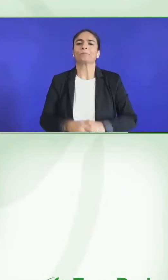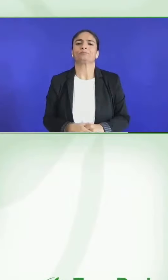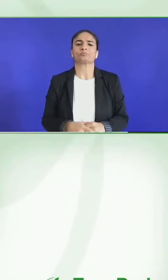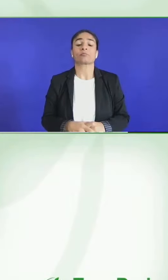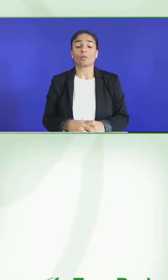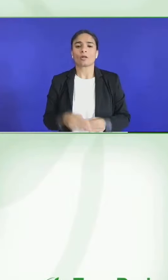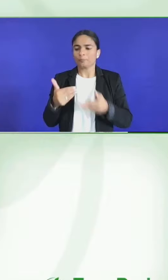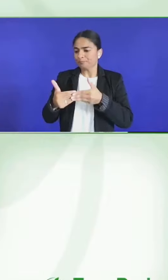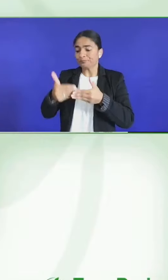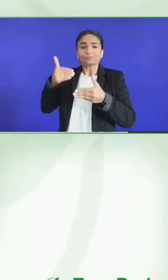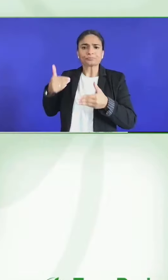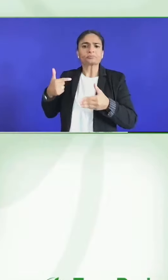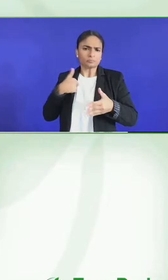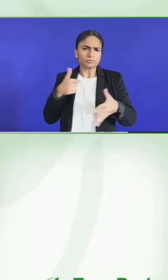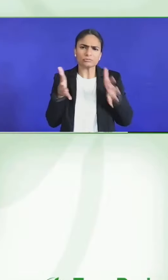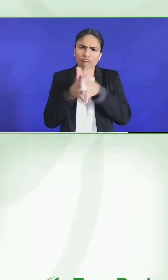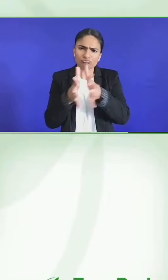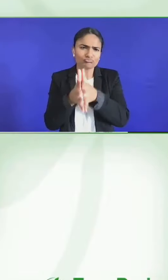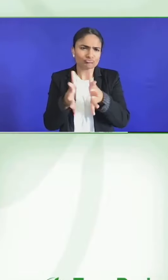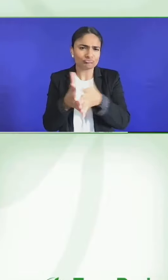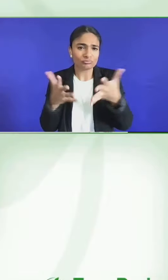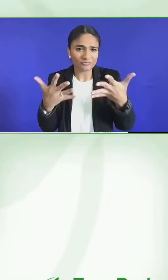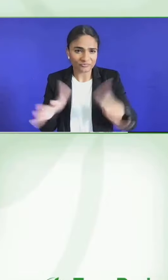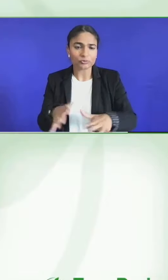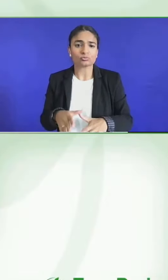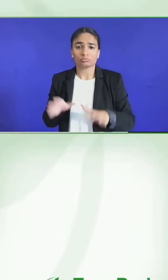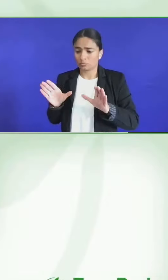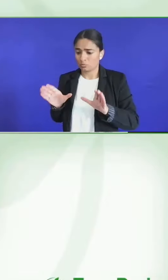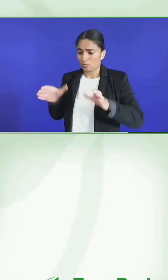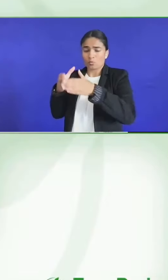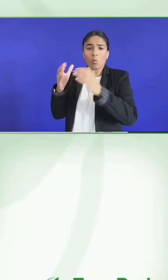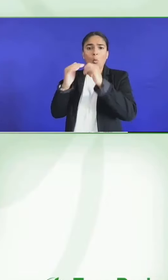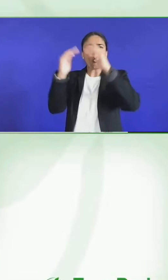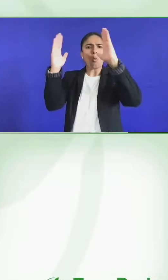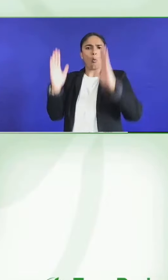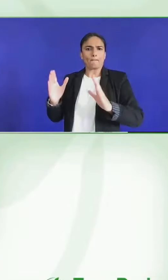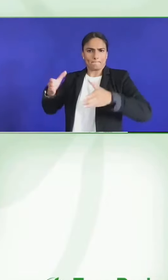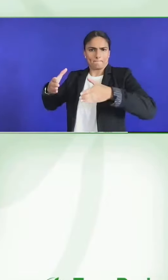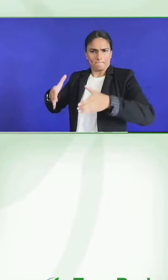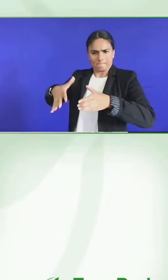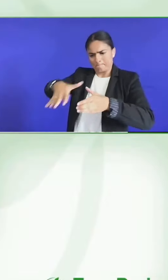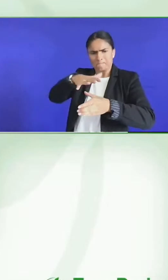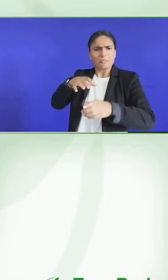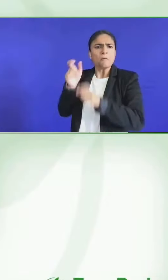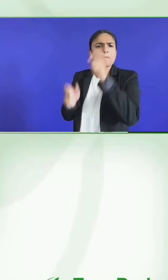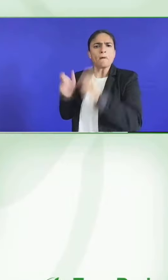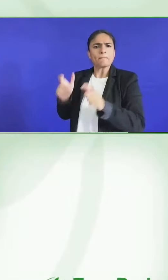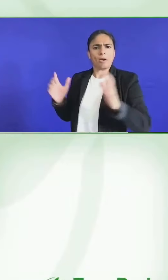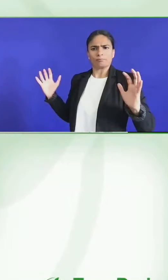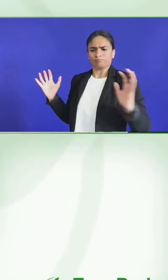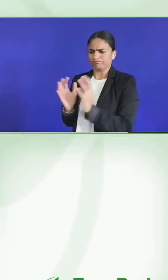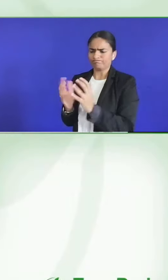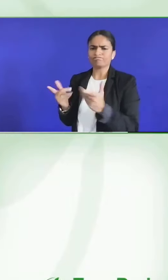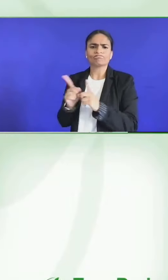elements which would not be considered institutional there are other elements that are considered institutional and grouping people